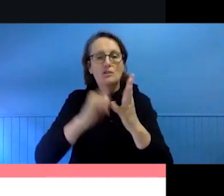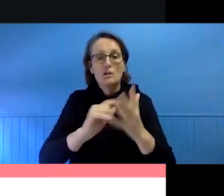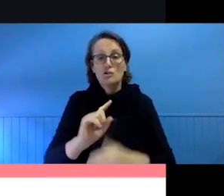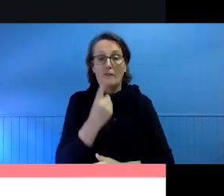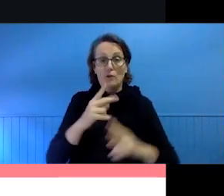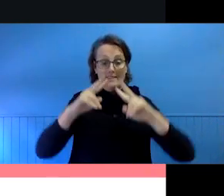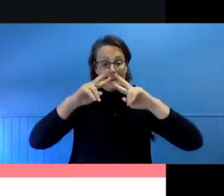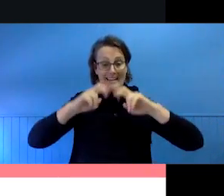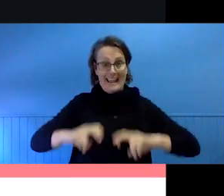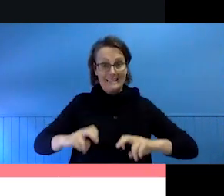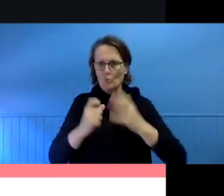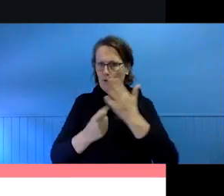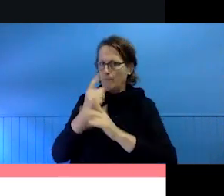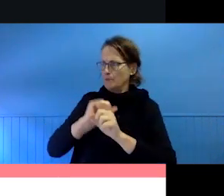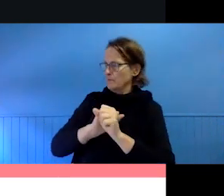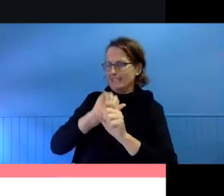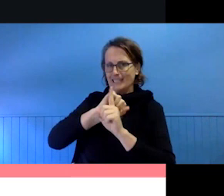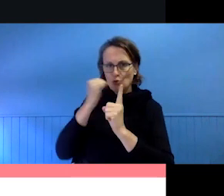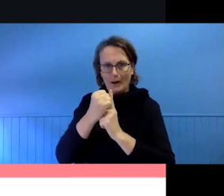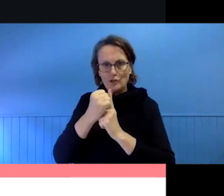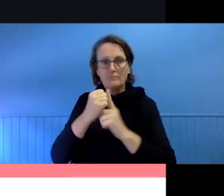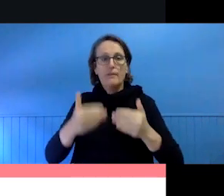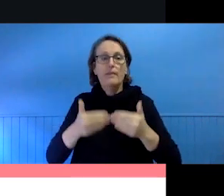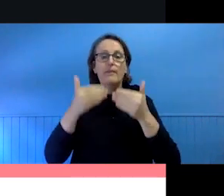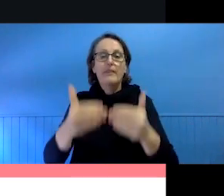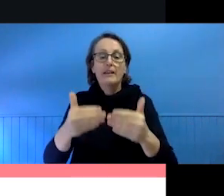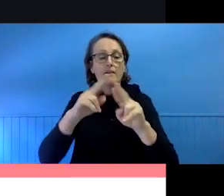situation we're in now, go back to some foundations and see how you can